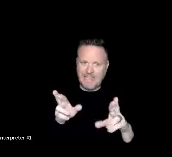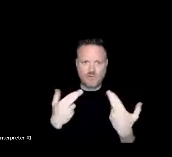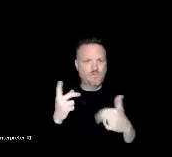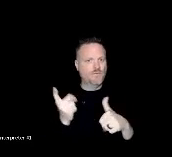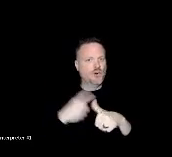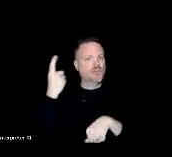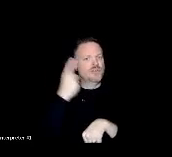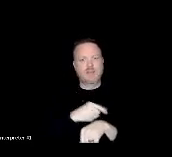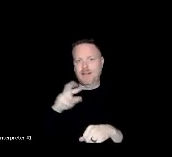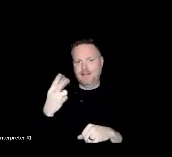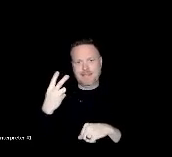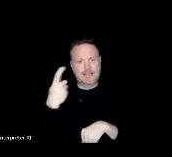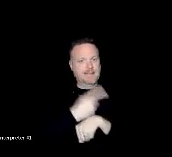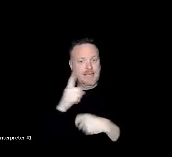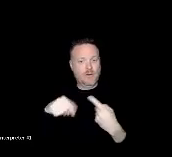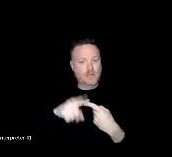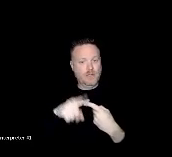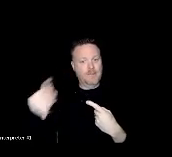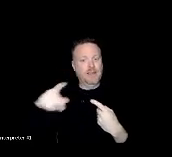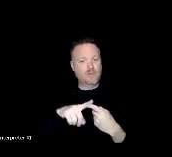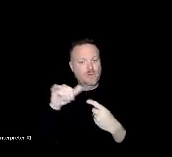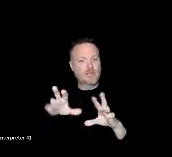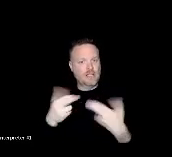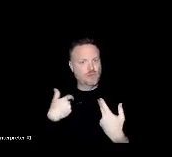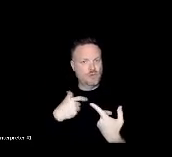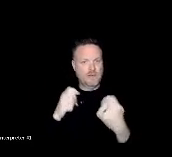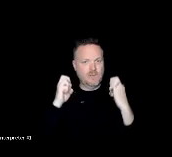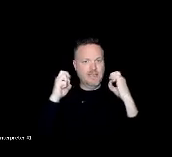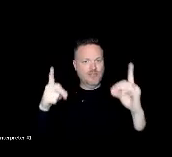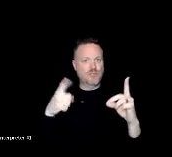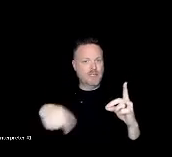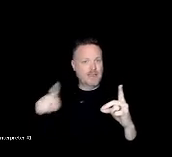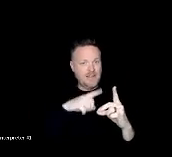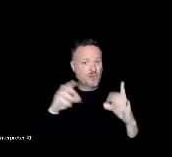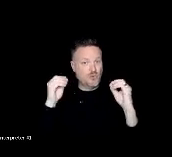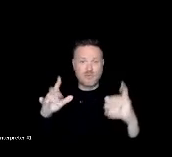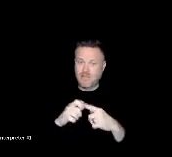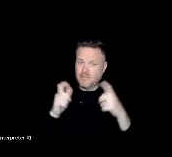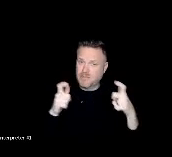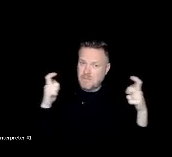when they come back to the classroom. That's a large group to have to educate.